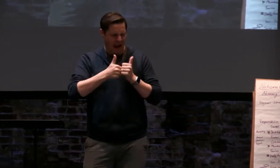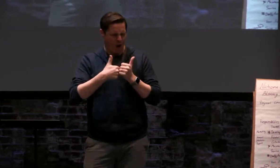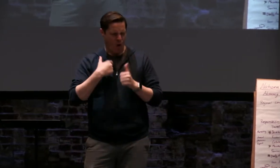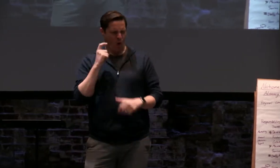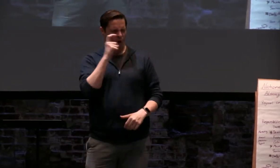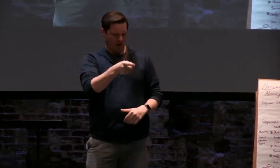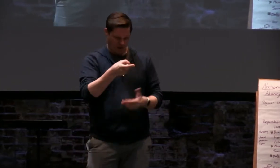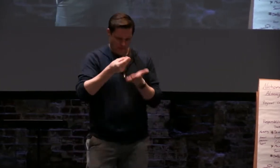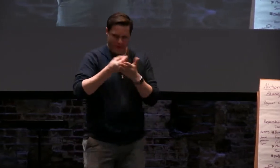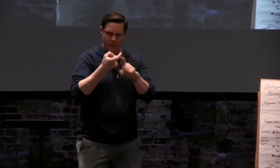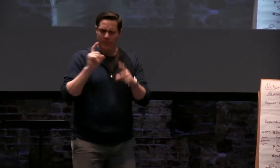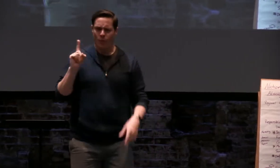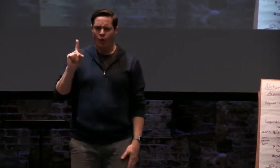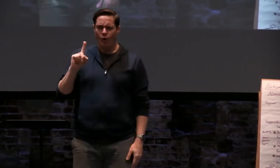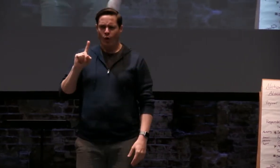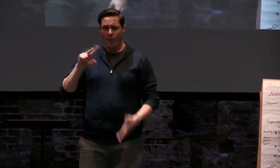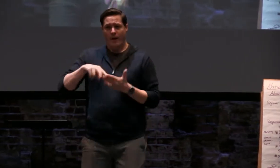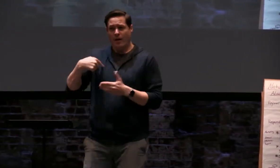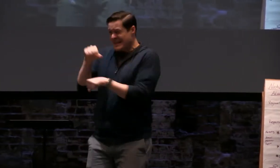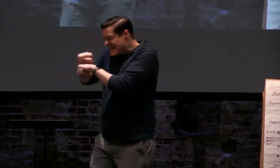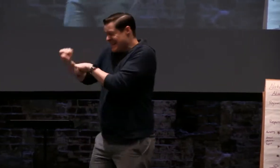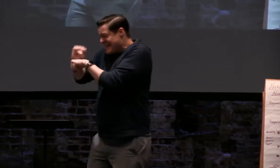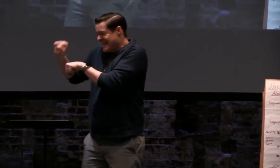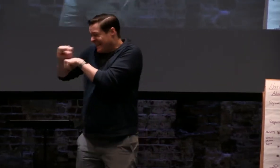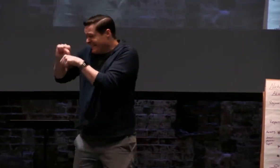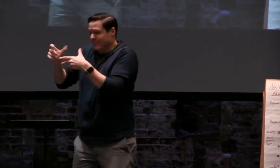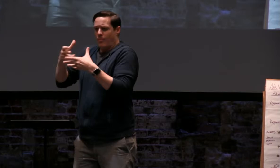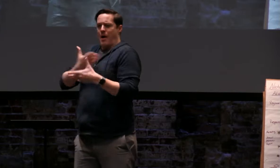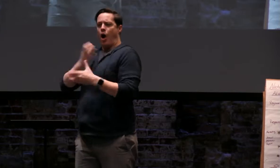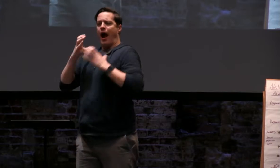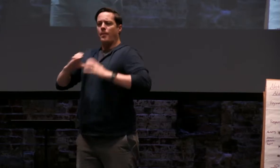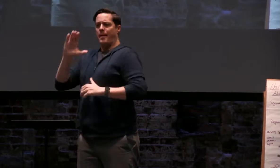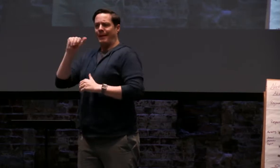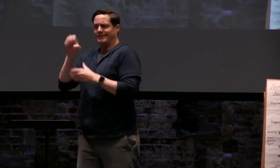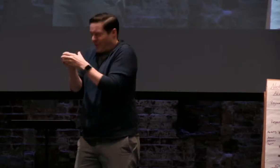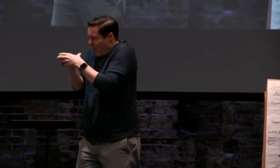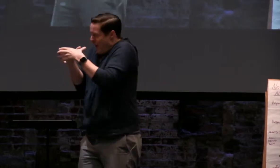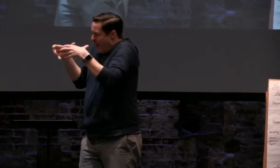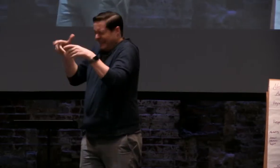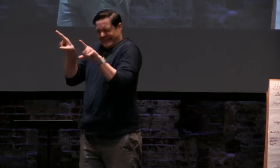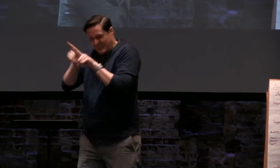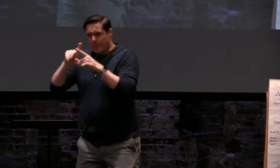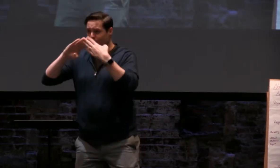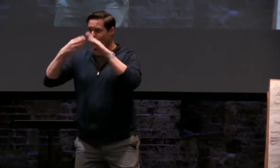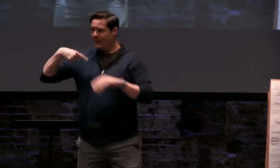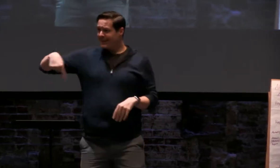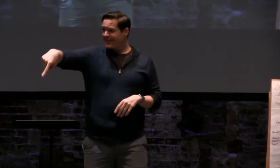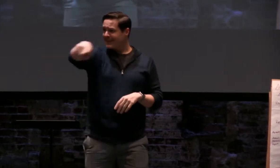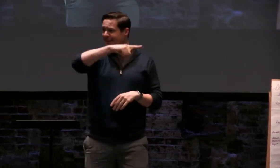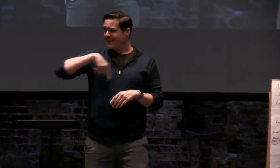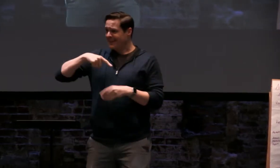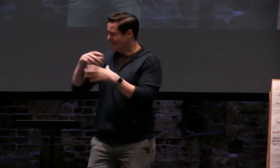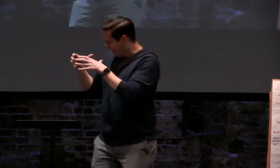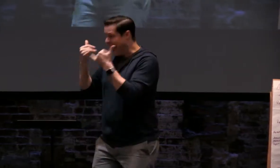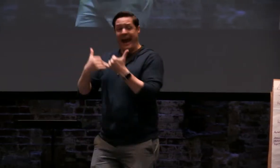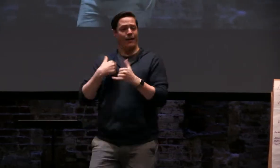I am looking at business, I'm looking at where the money is coming from, so I'm going to have to work hard to develop that ecosystem and be equivalent